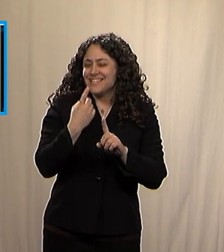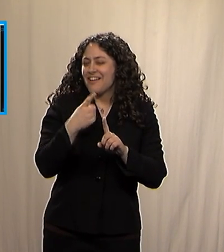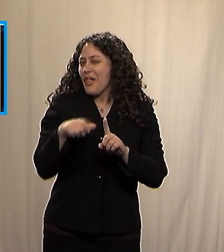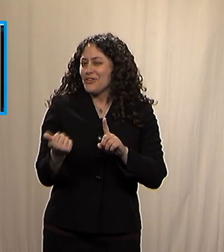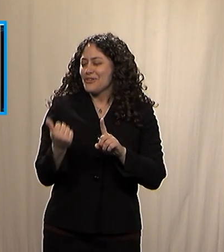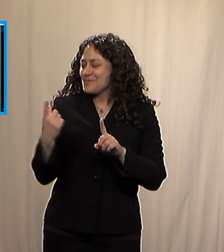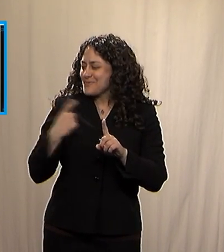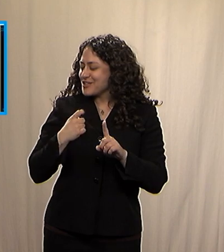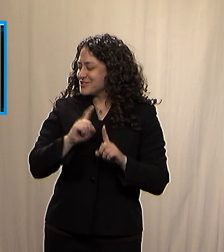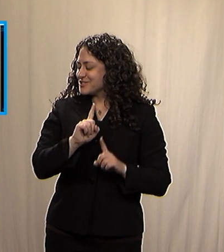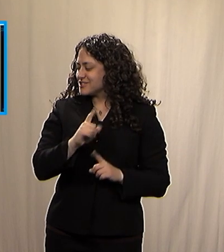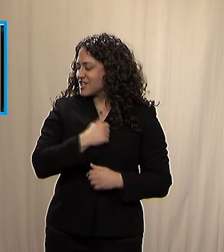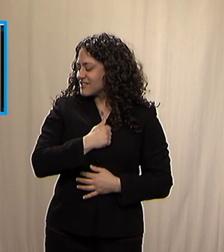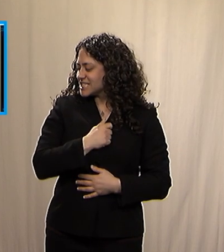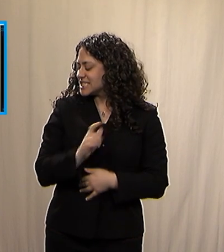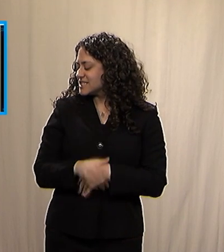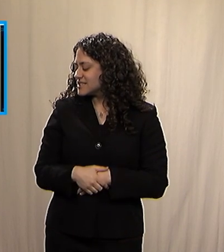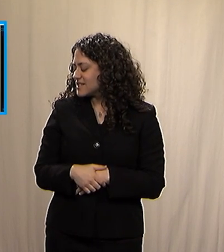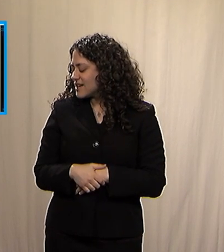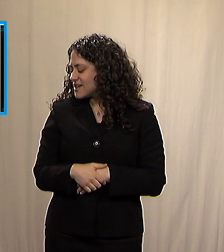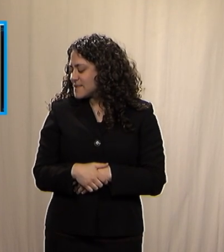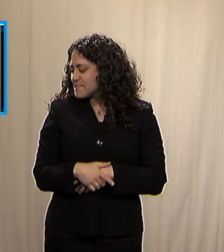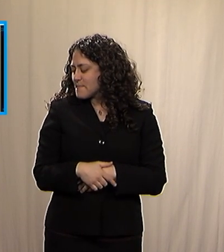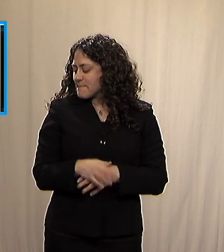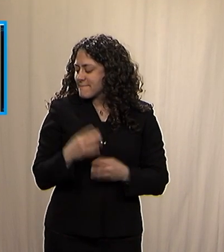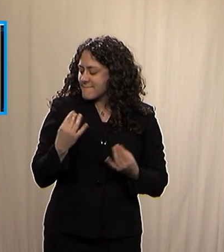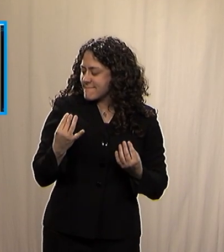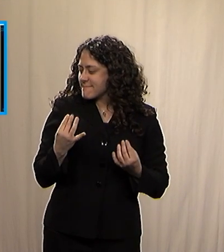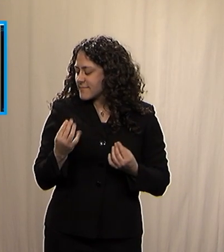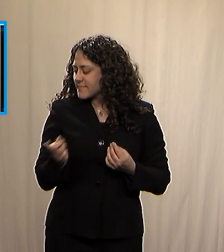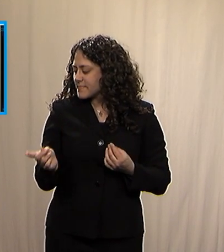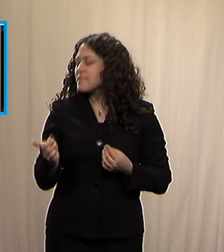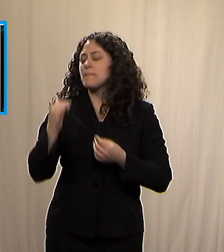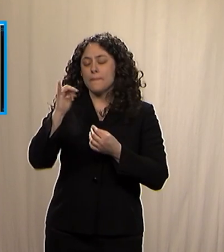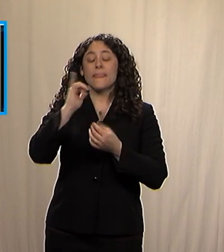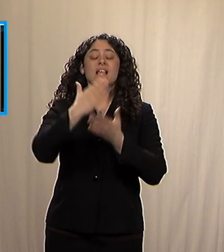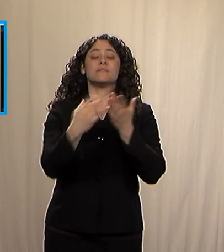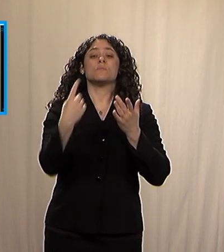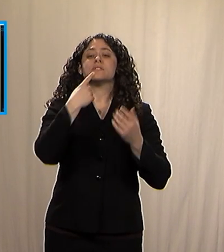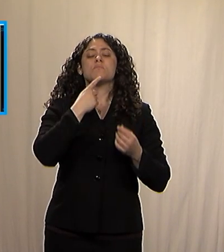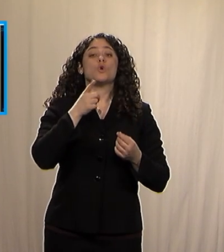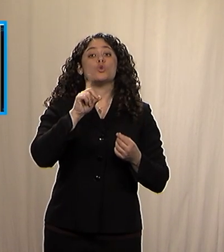I was just looking at a couple things. Someone says do you see any differences in the roles